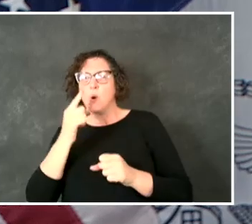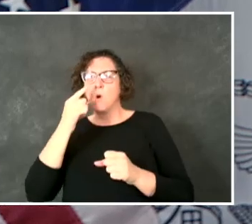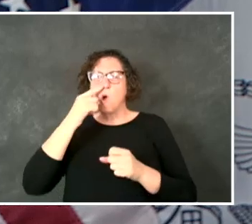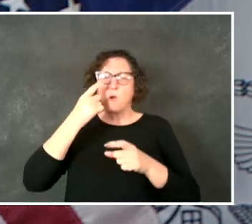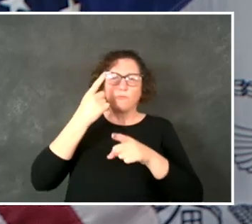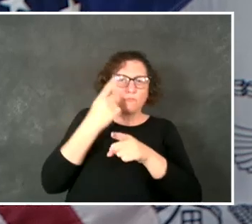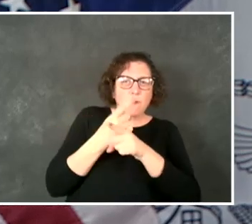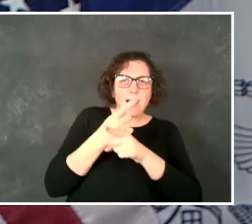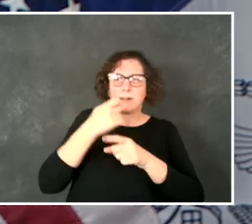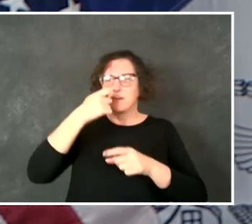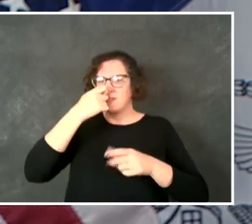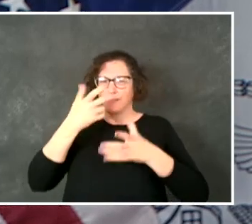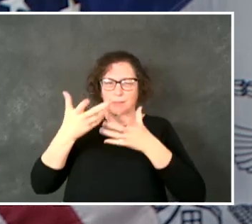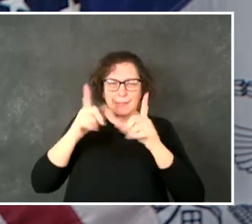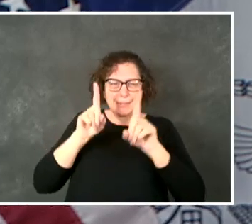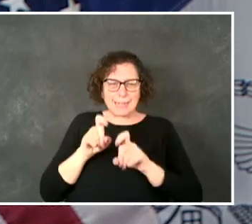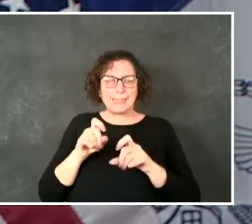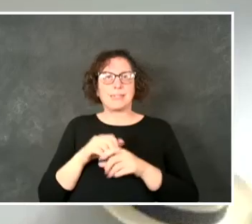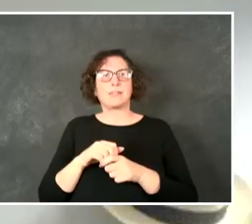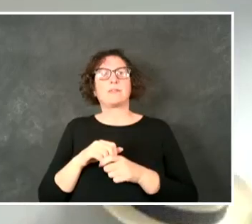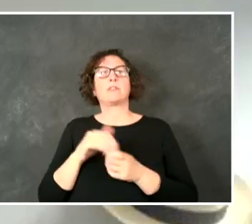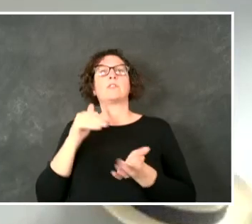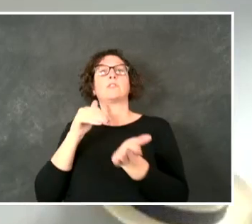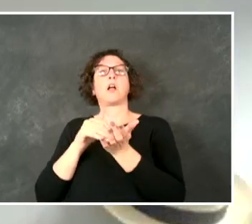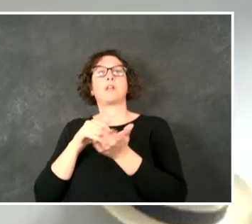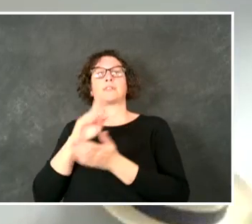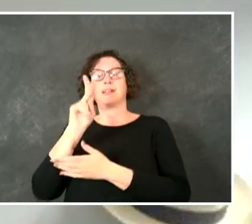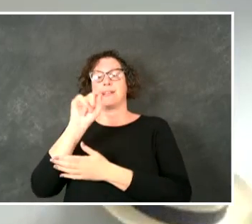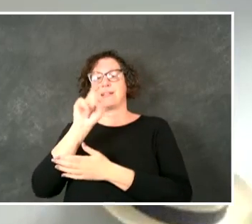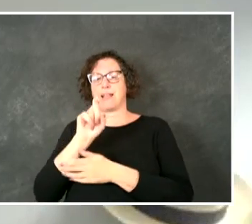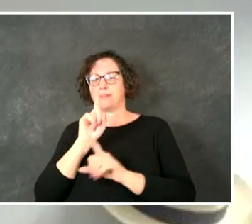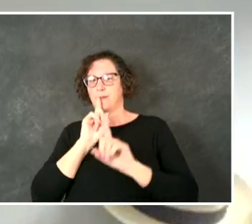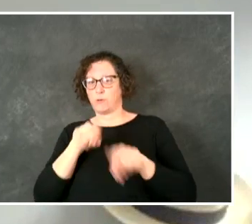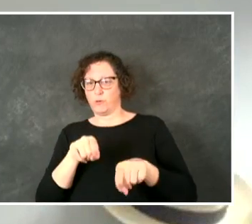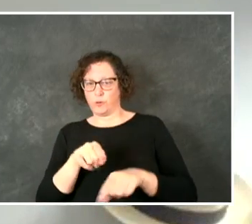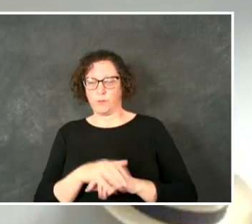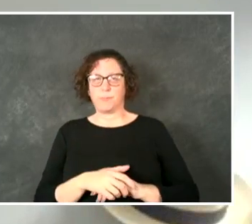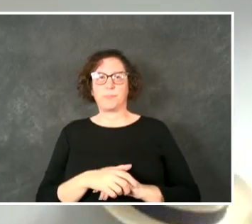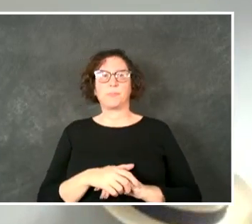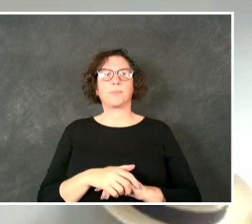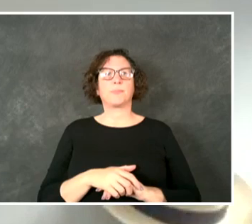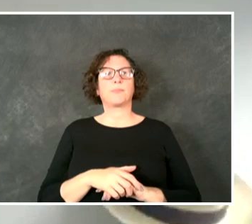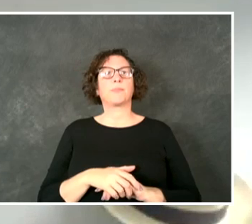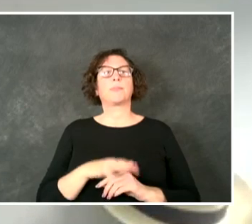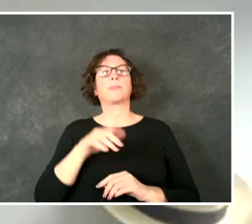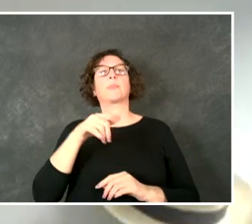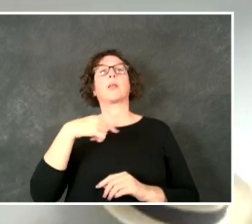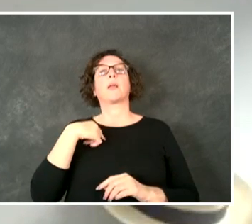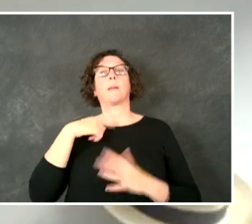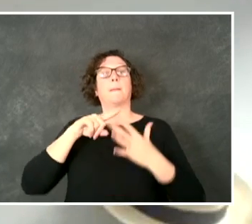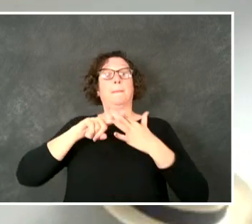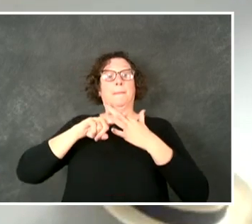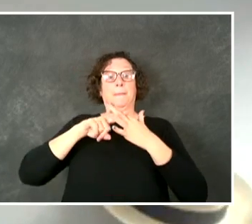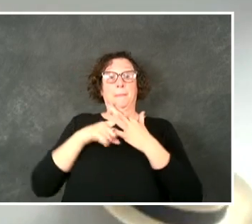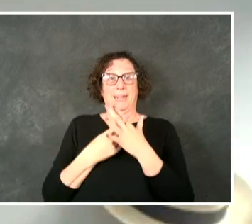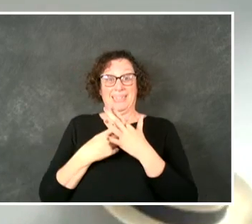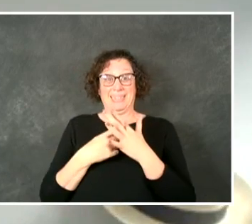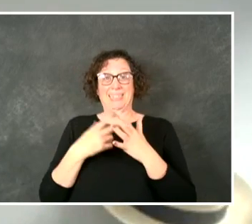THE SELF-SWAP